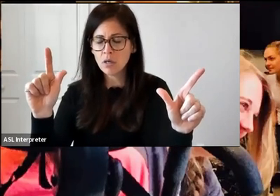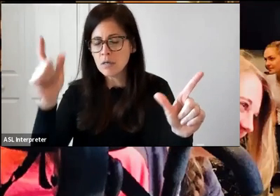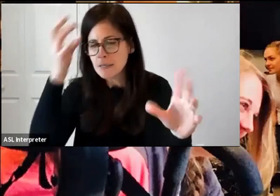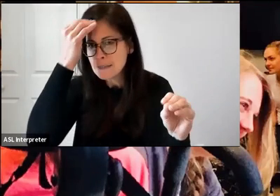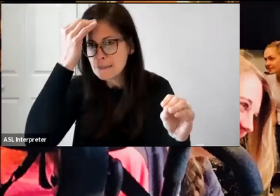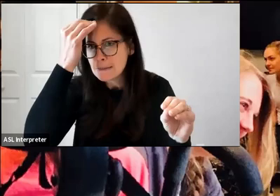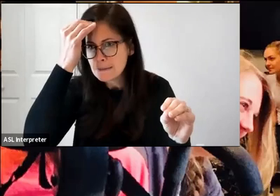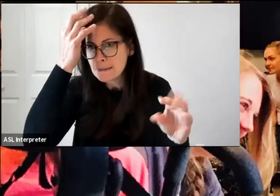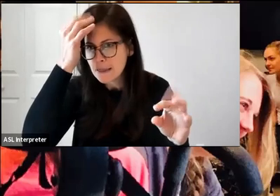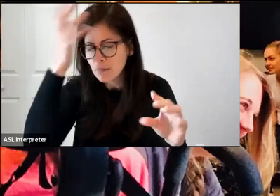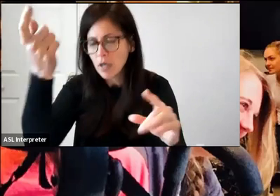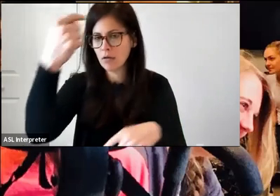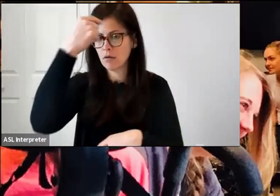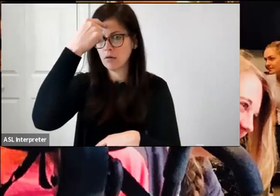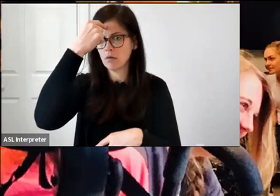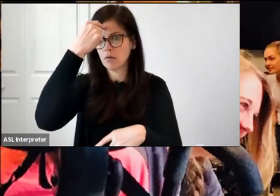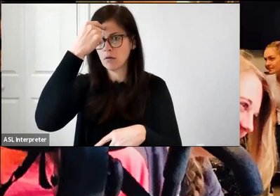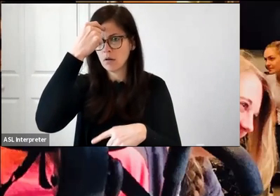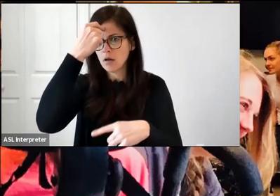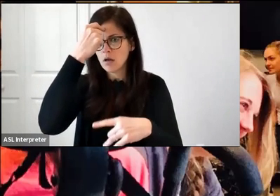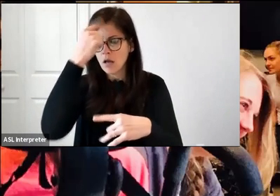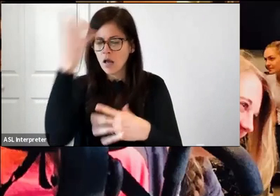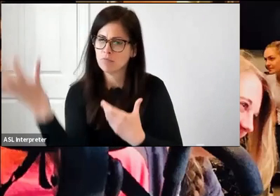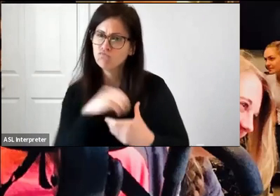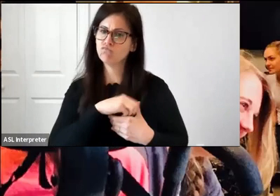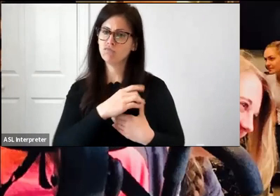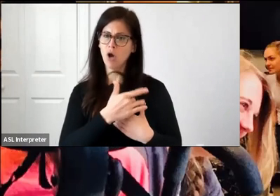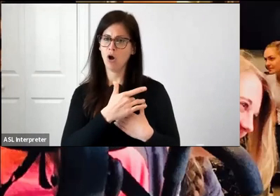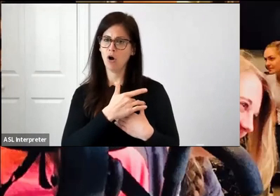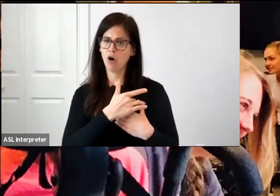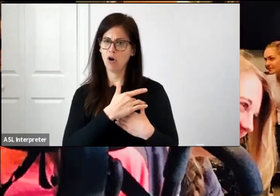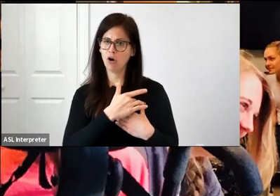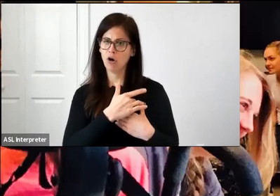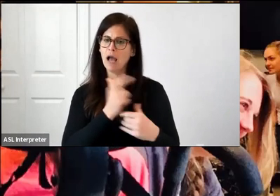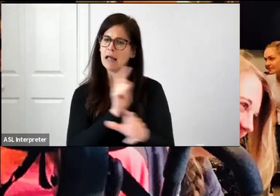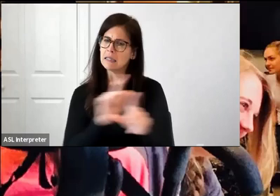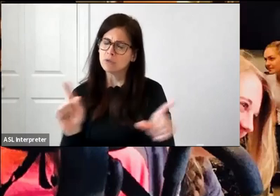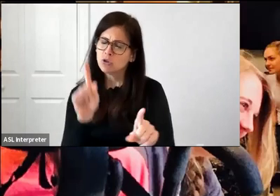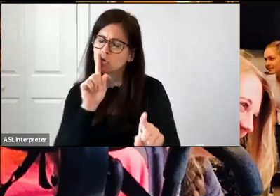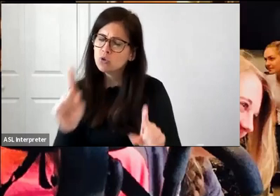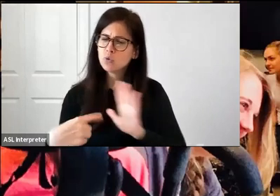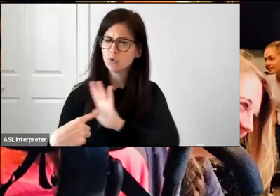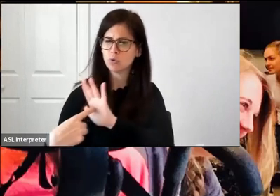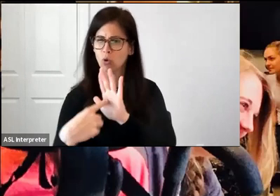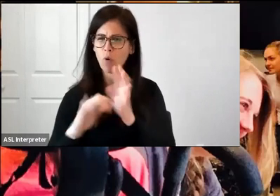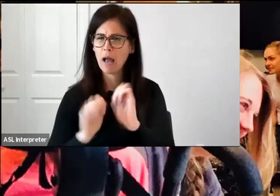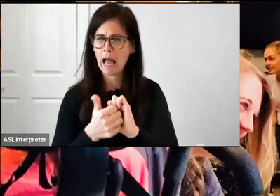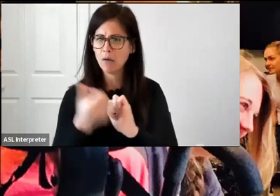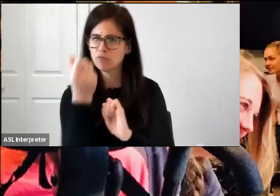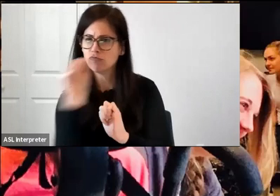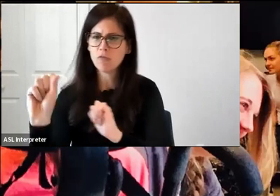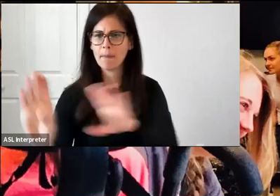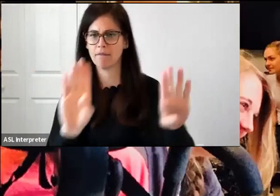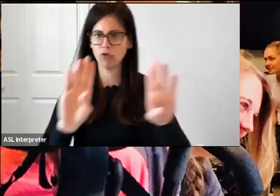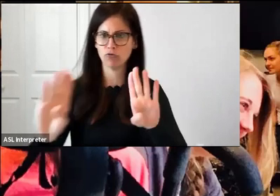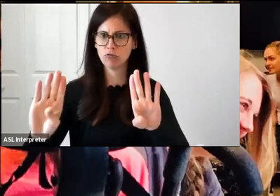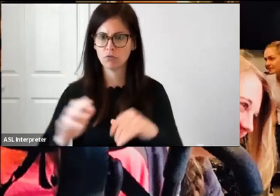carried in our hearts, and birthed through our revolutionary madness." Her words resonate deeply with me,